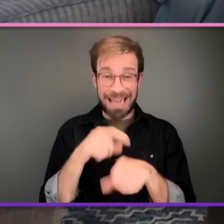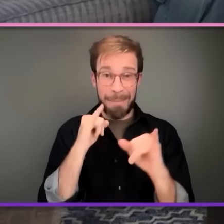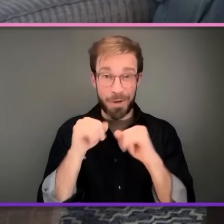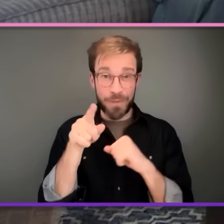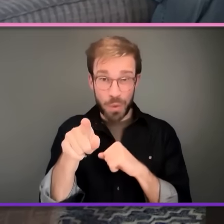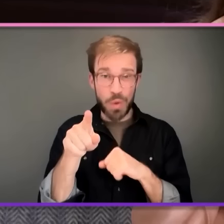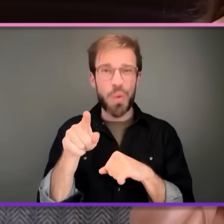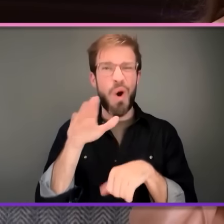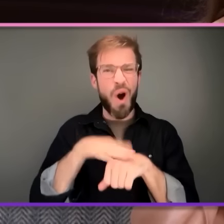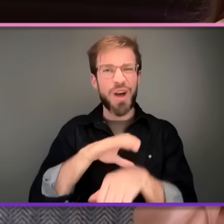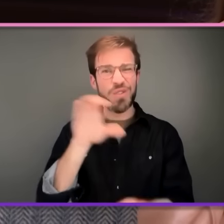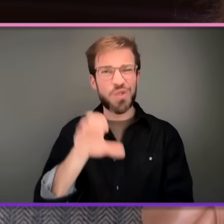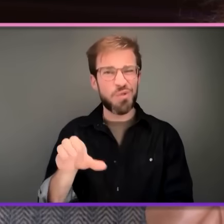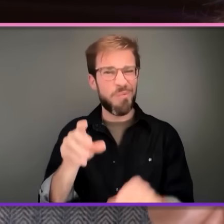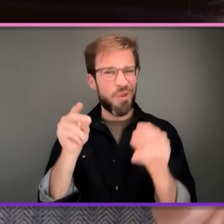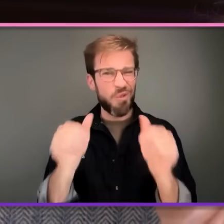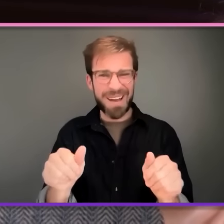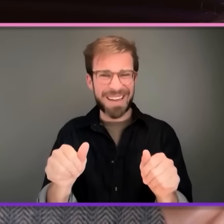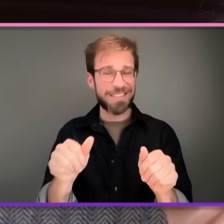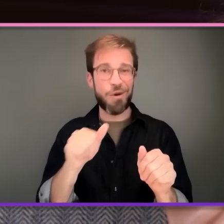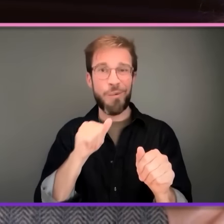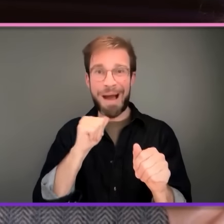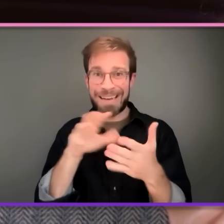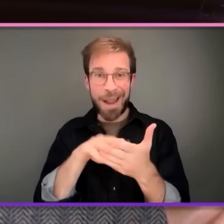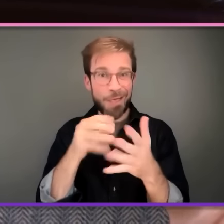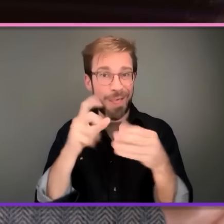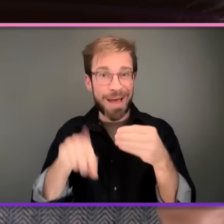it's out now in Prime Video. (air whooshing)